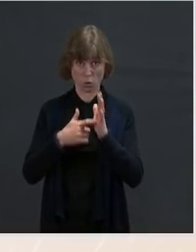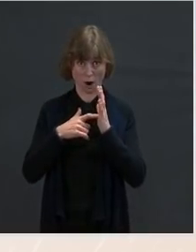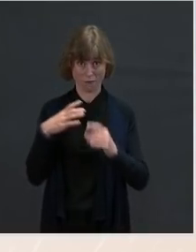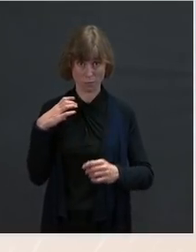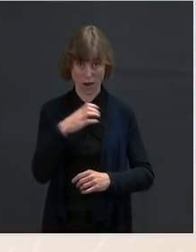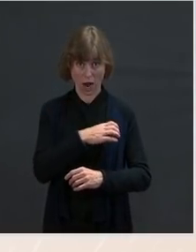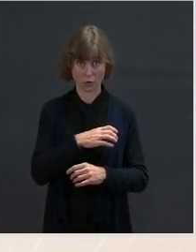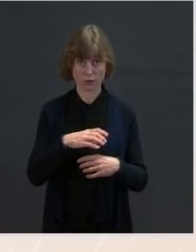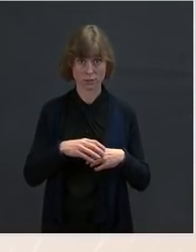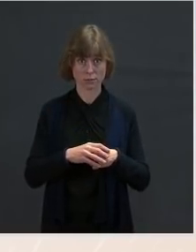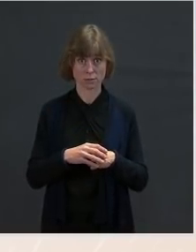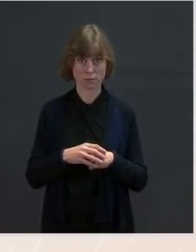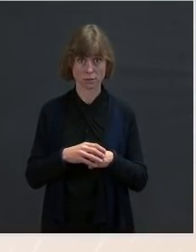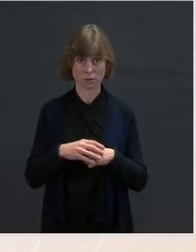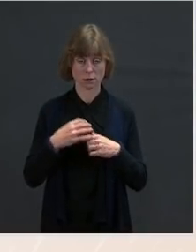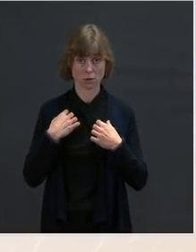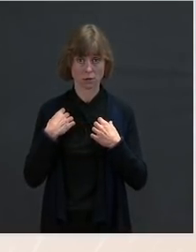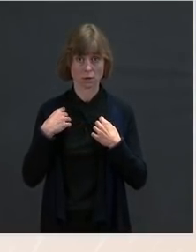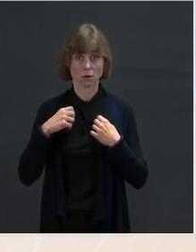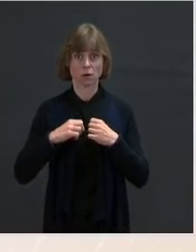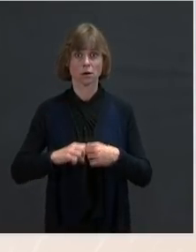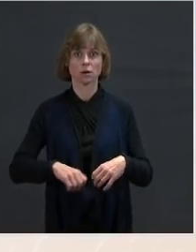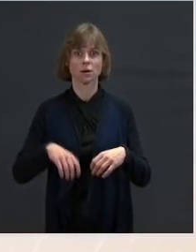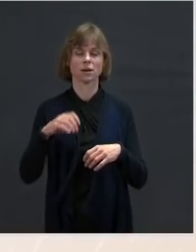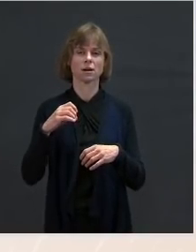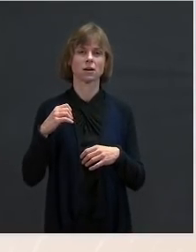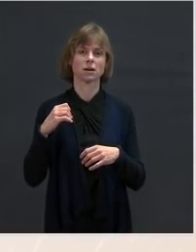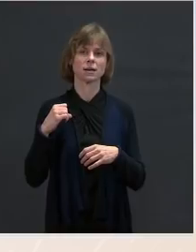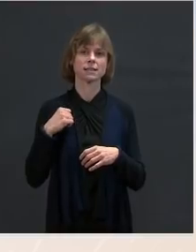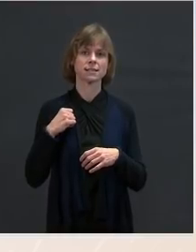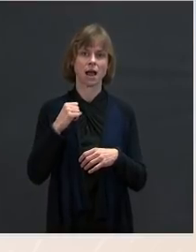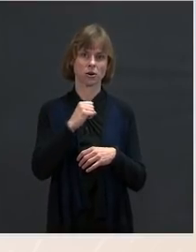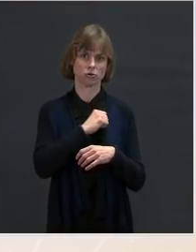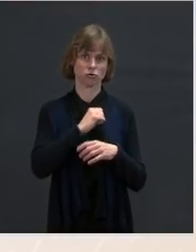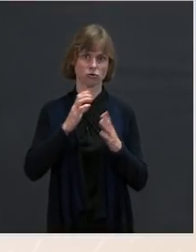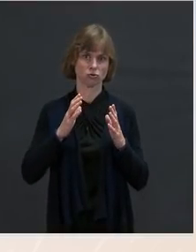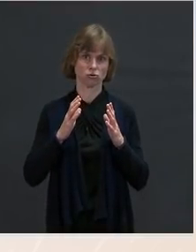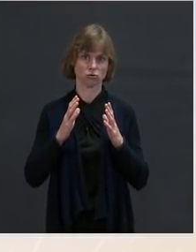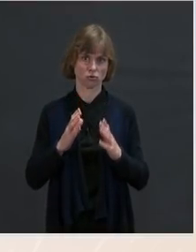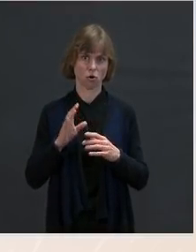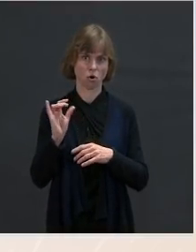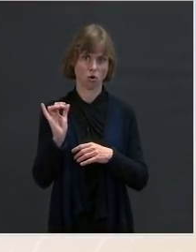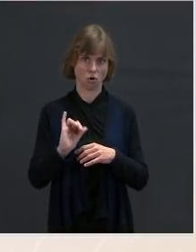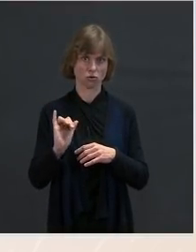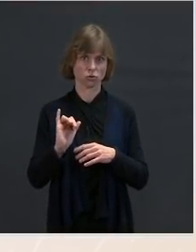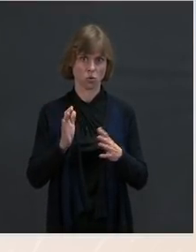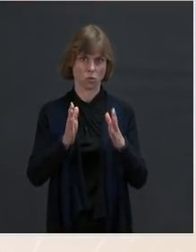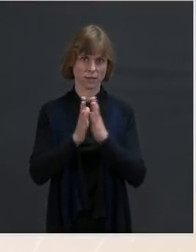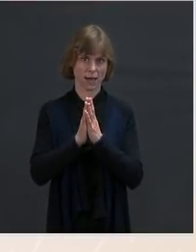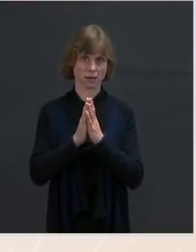And Democratic Senator Jeanne Shaheen is also asking for explanation.